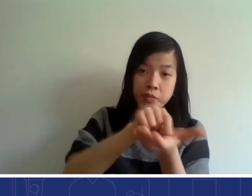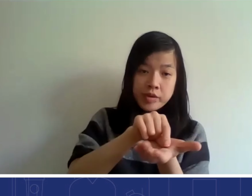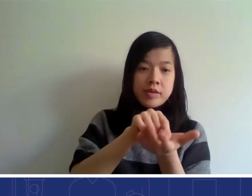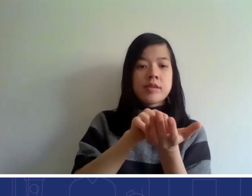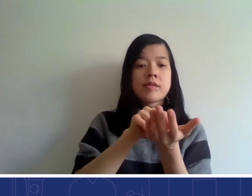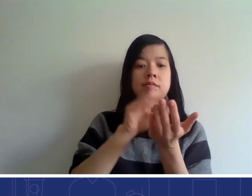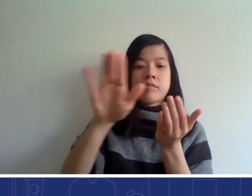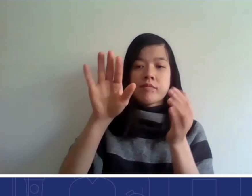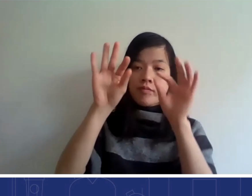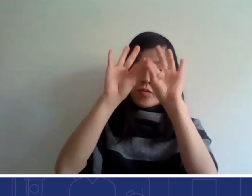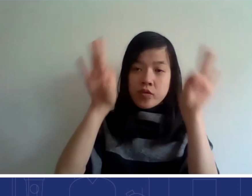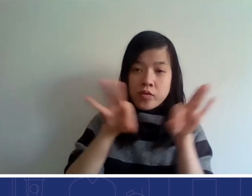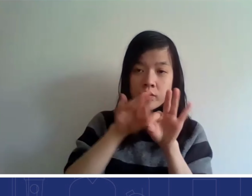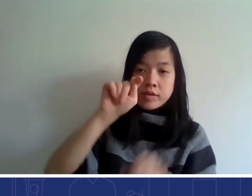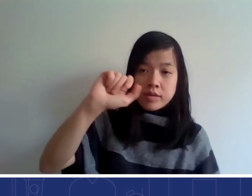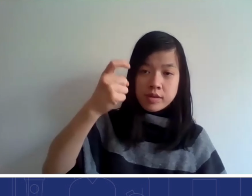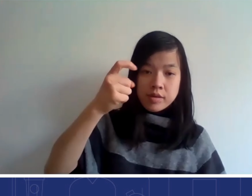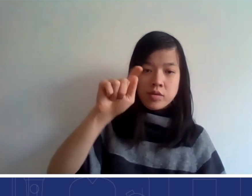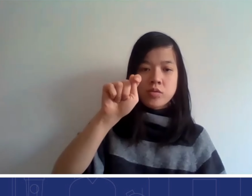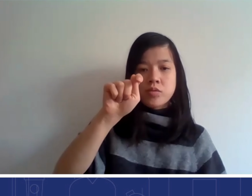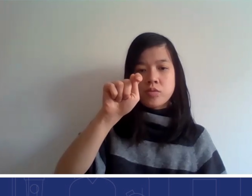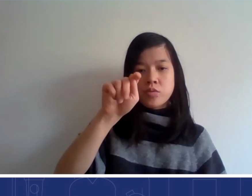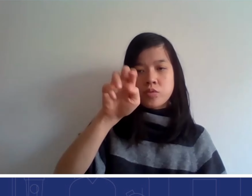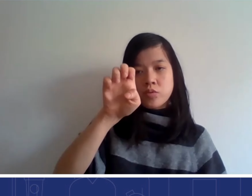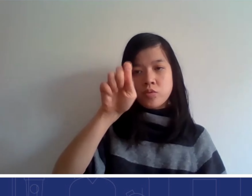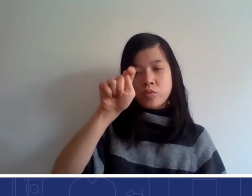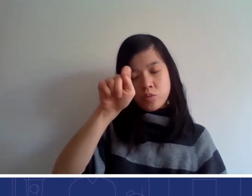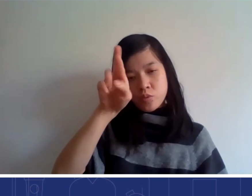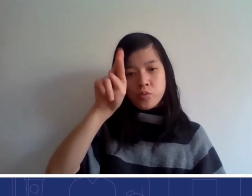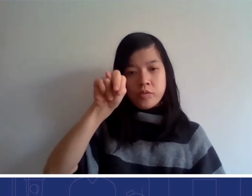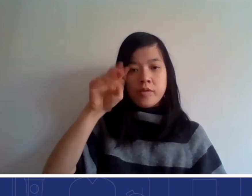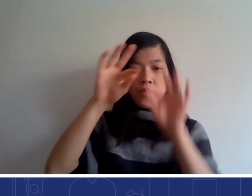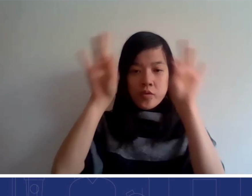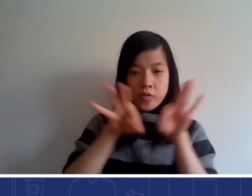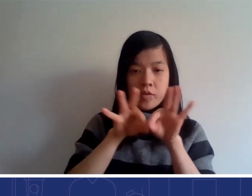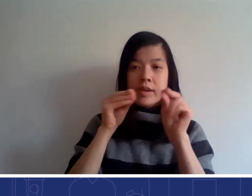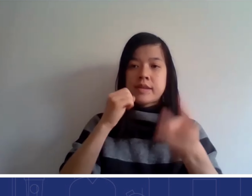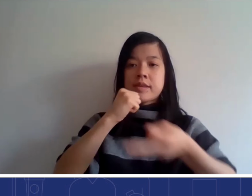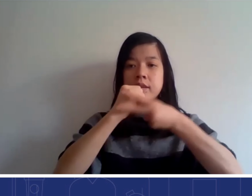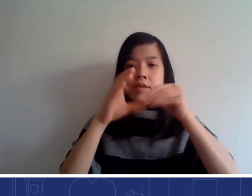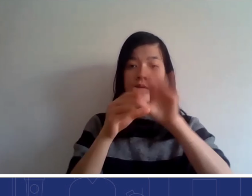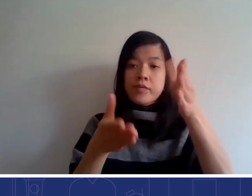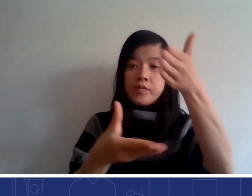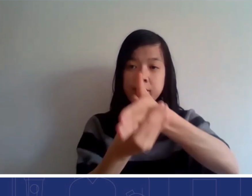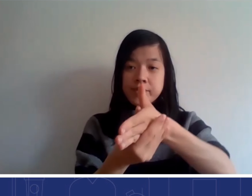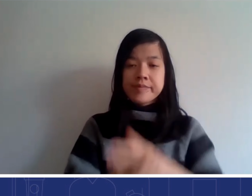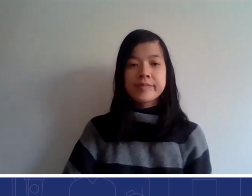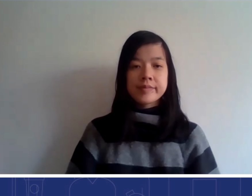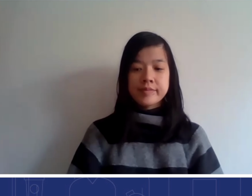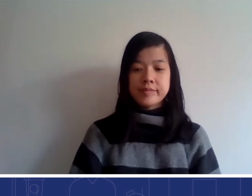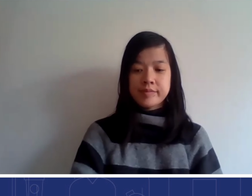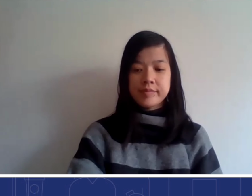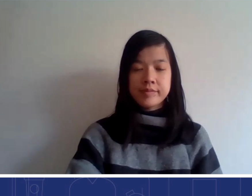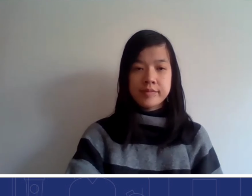You also can print out your tax return form and save it in your file.